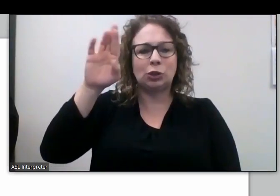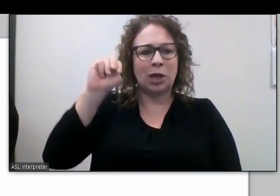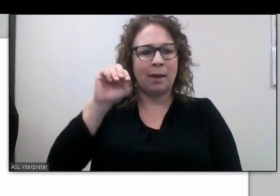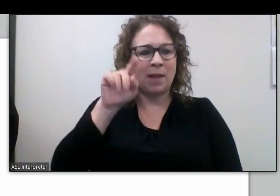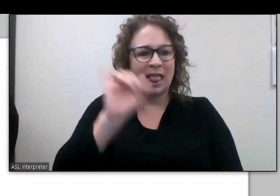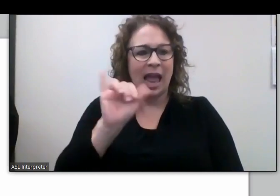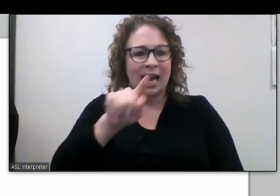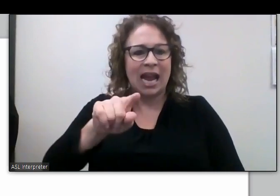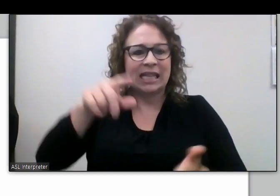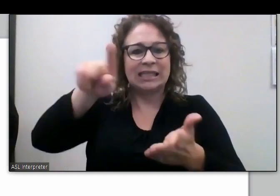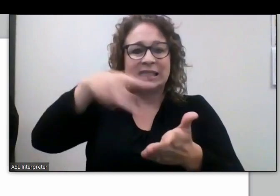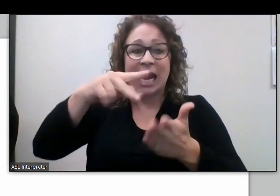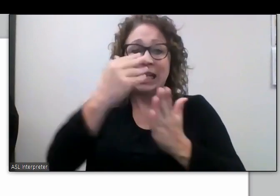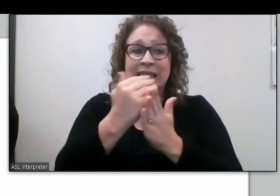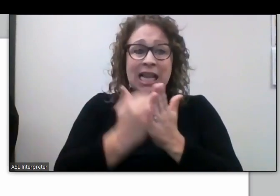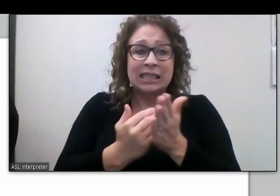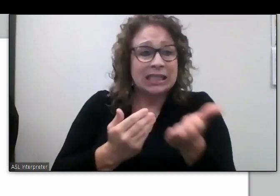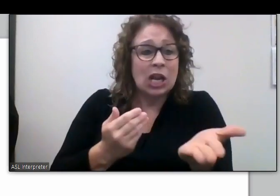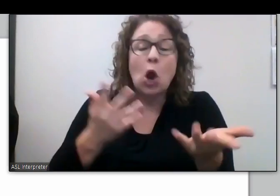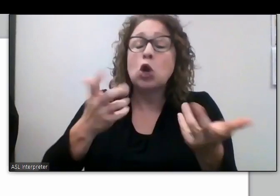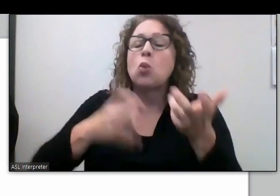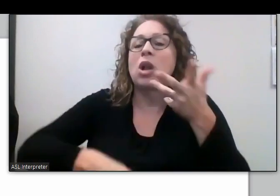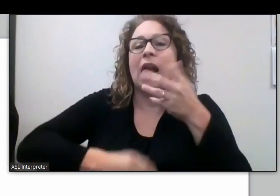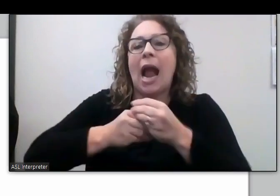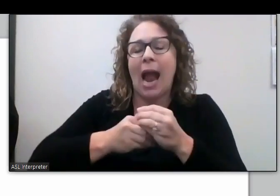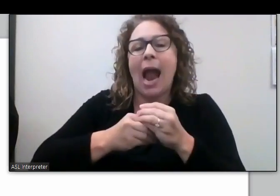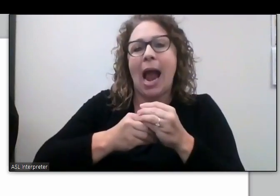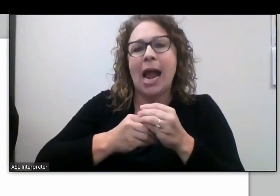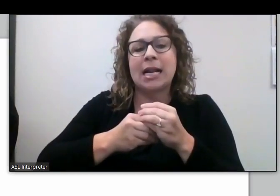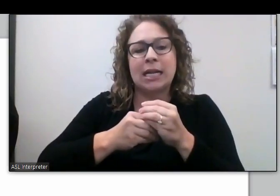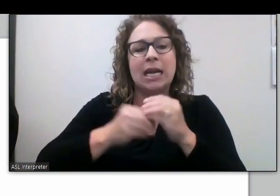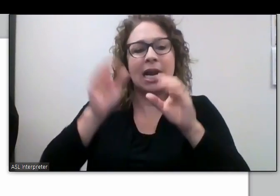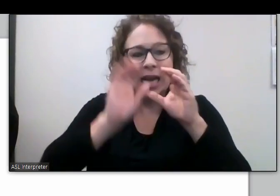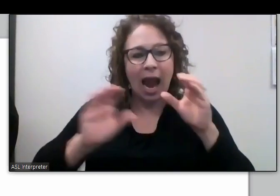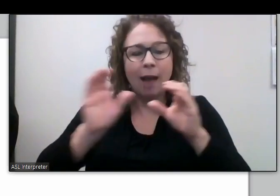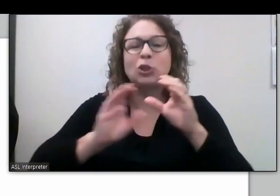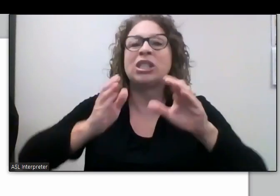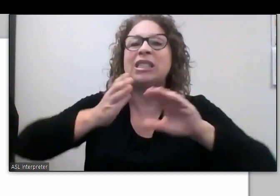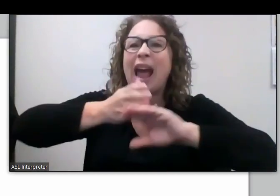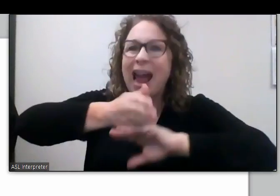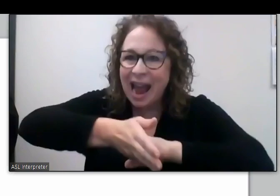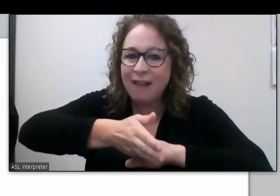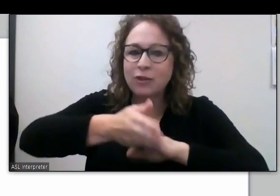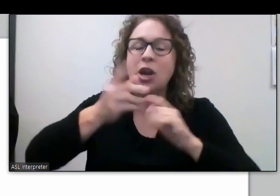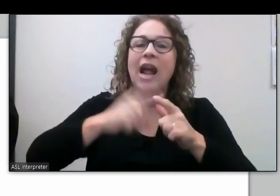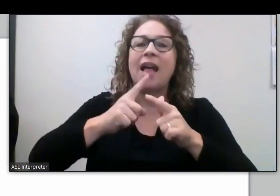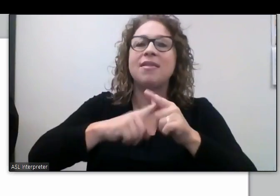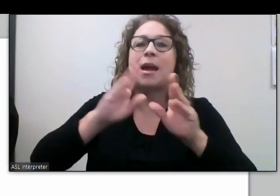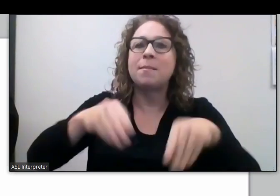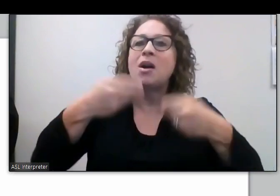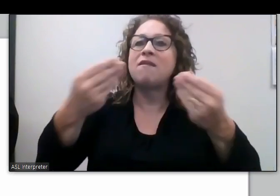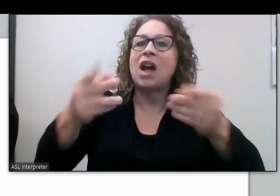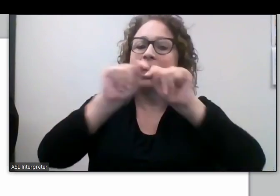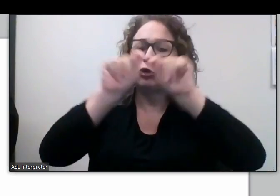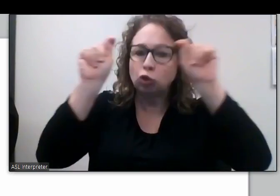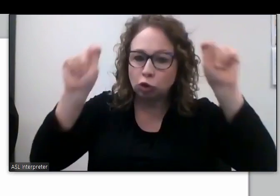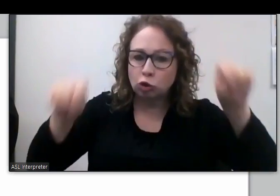For this type of event you want to add captions in post-production and provide a transcript. To facilitate this process